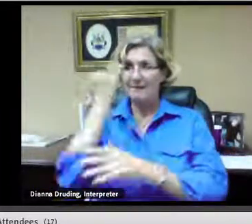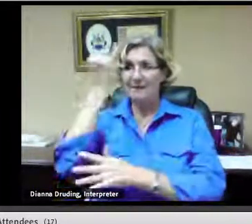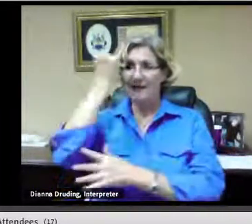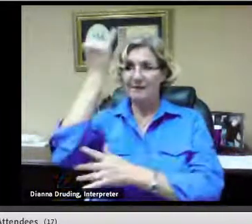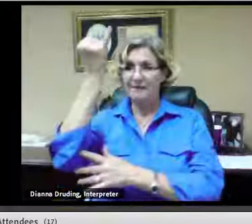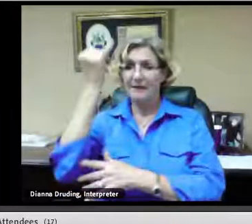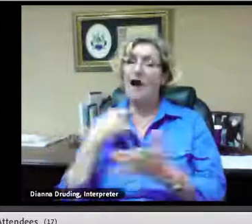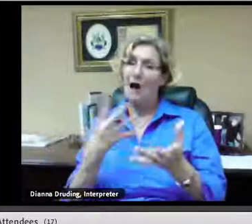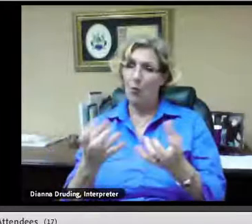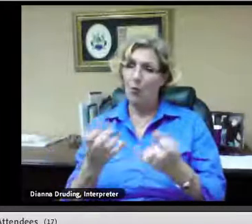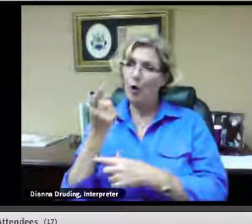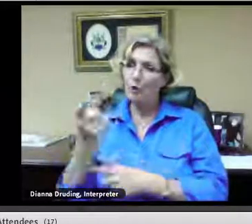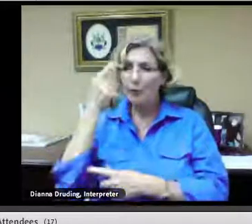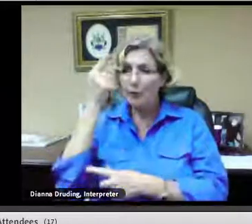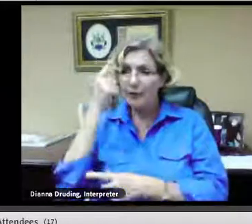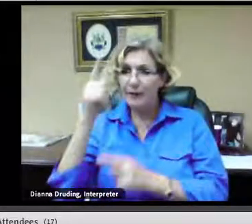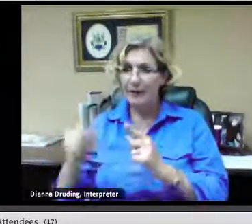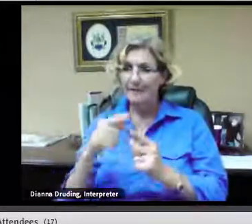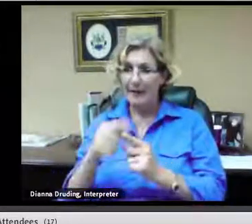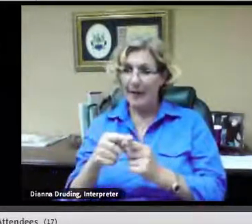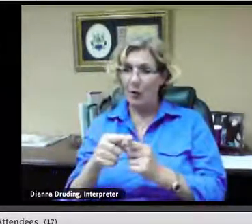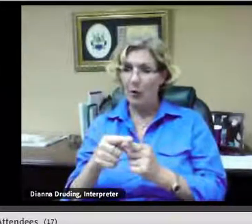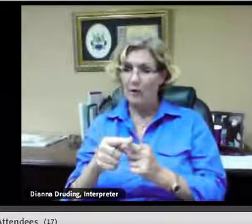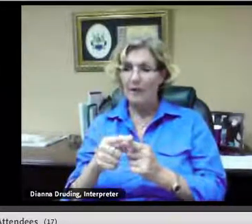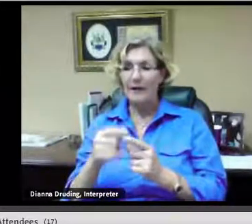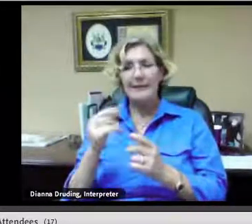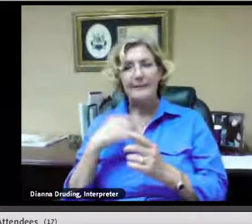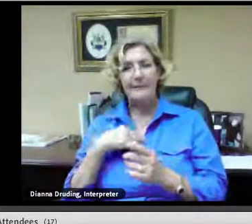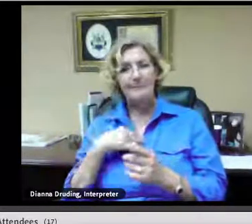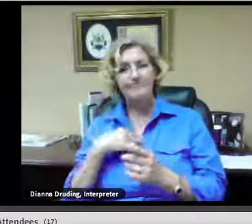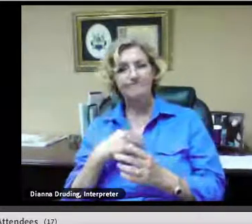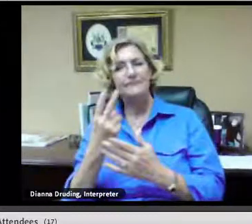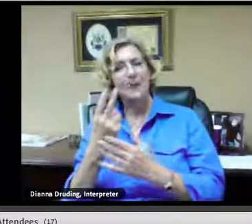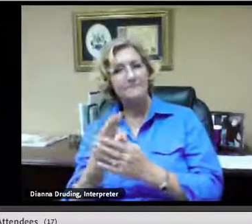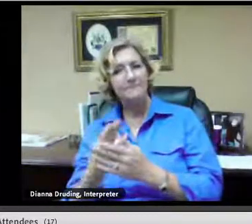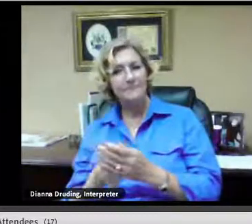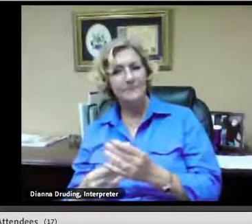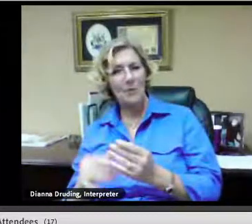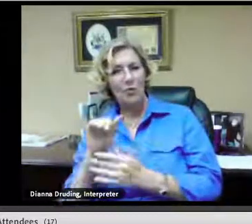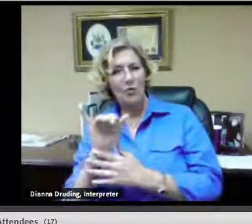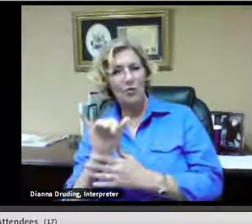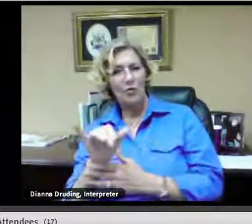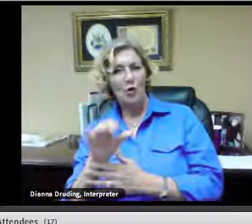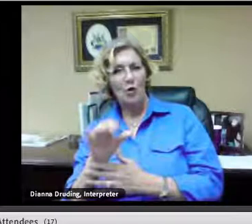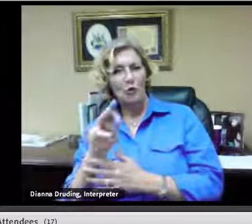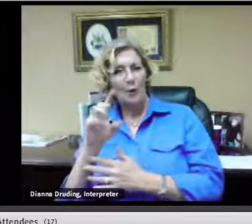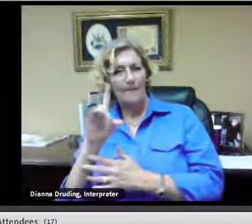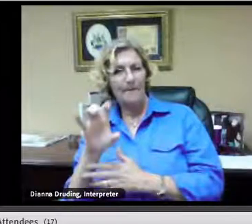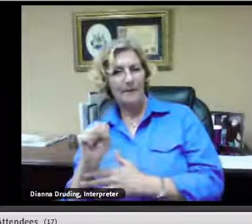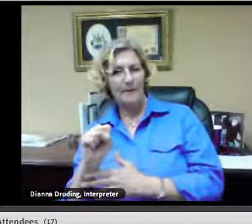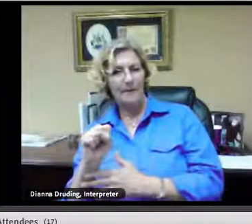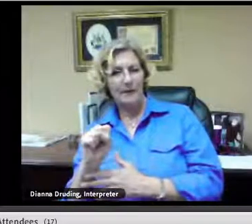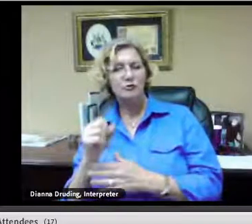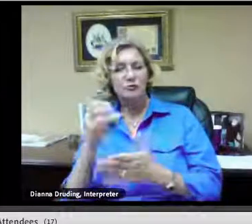Underlying both of these models of disability is this pervasive idea of ableism. Okay?